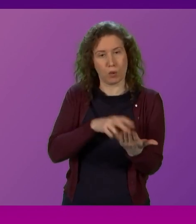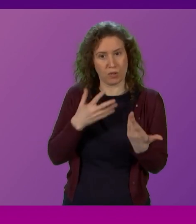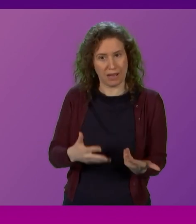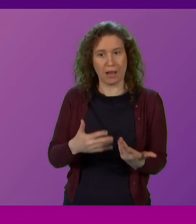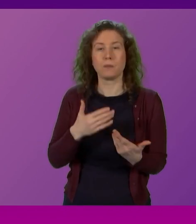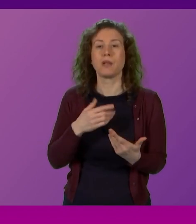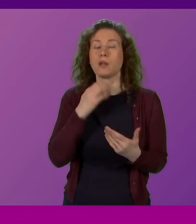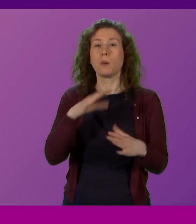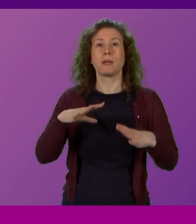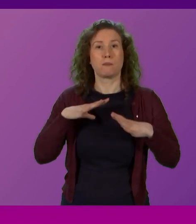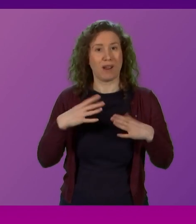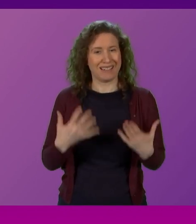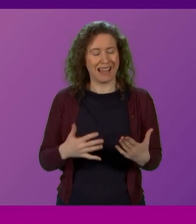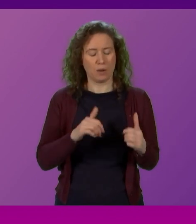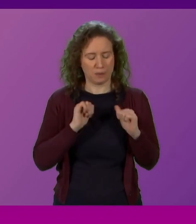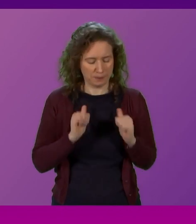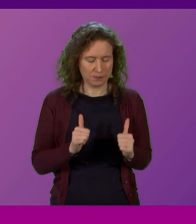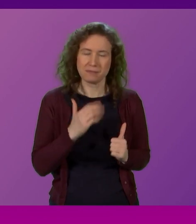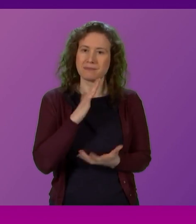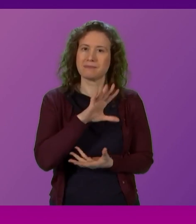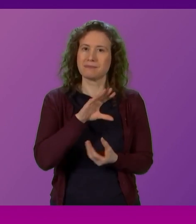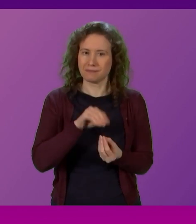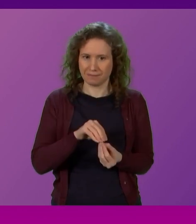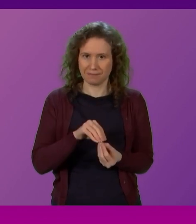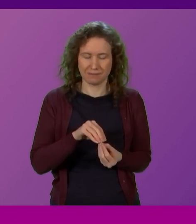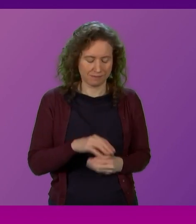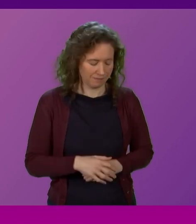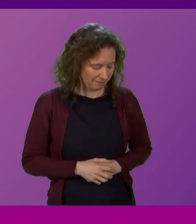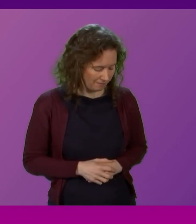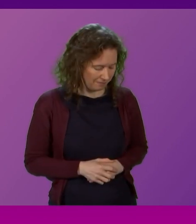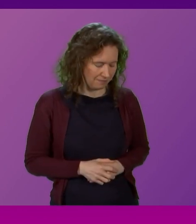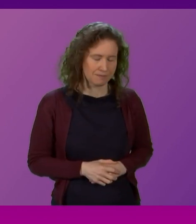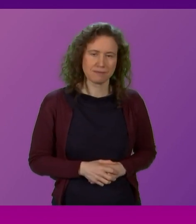There will be a brief suspension before we move on to members’ business.